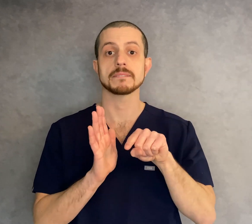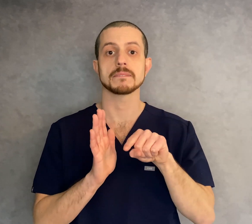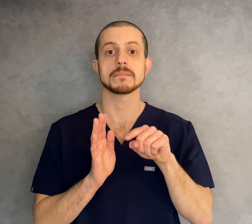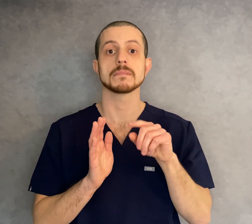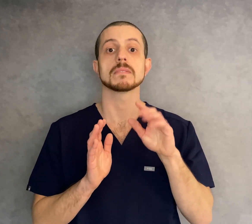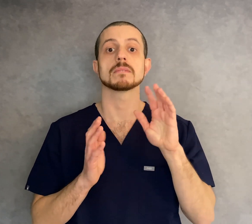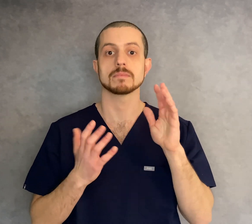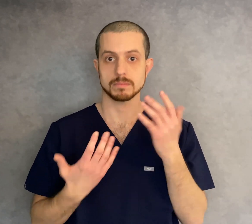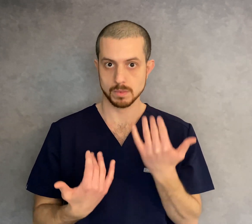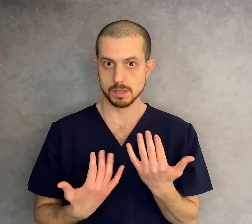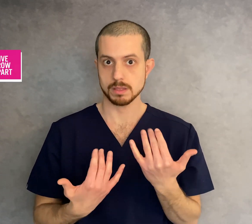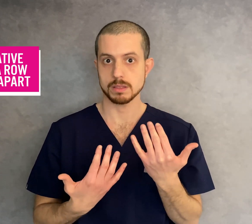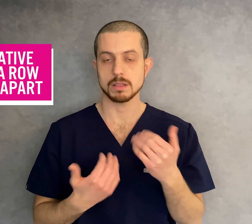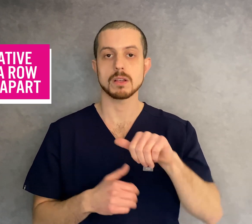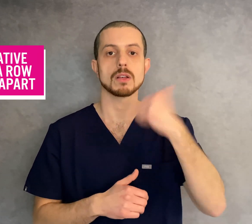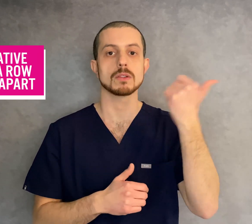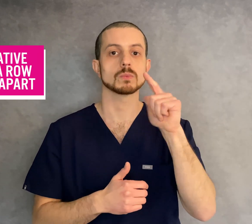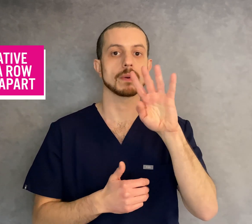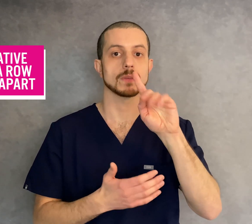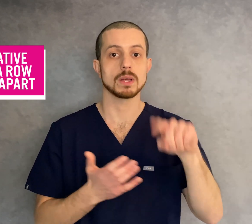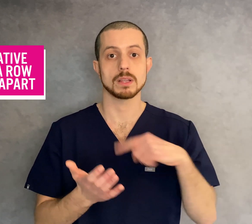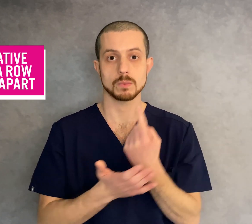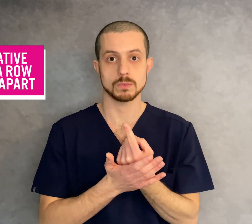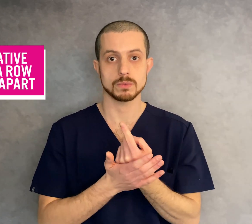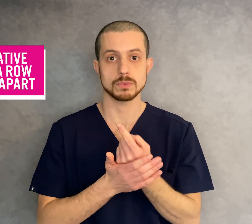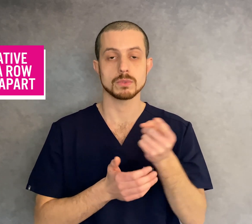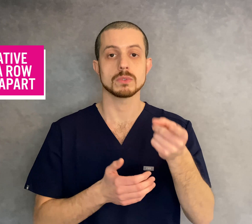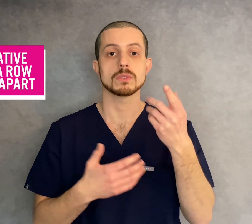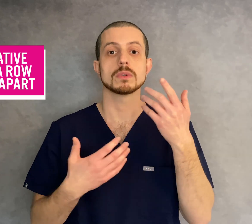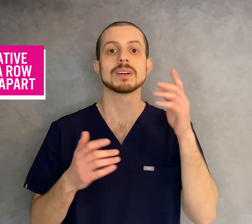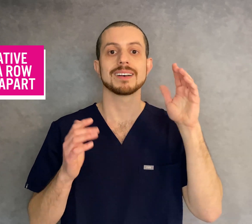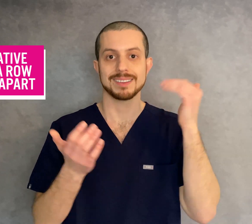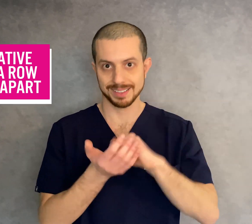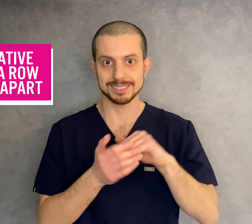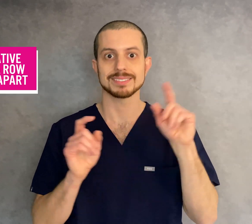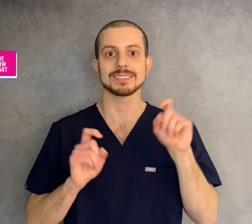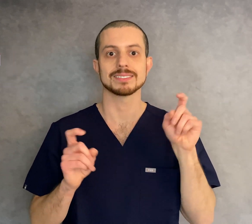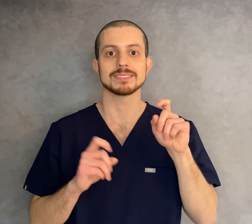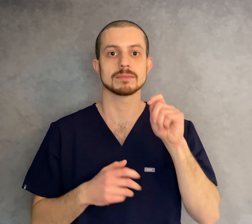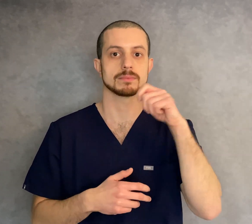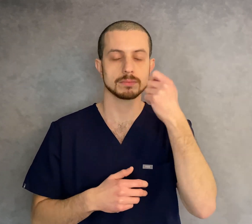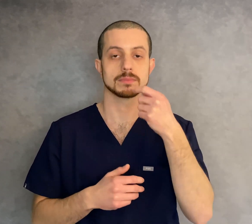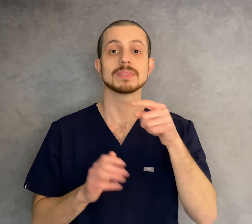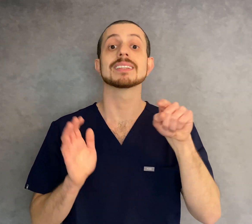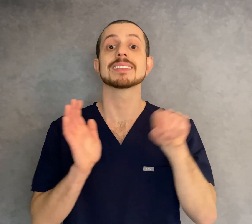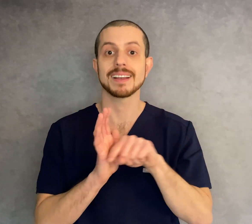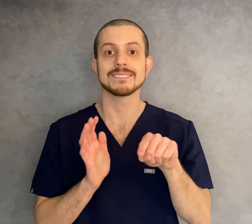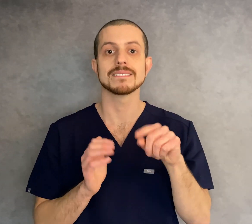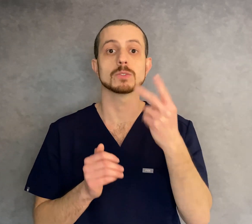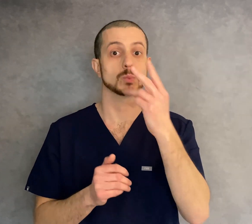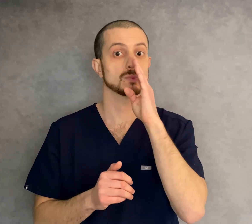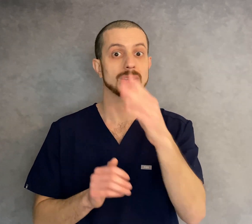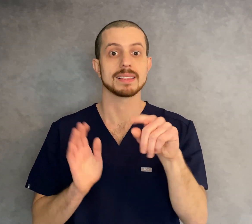and if you are negative, you will need to wait 24 hours to be tested again. If it is negative too - two consecutive